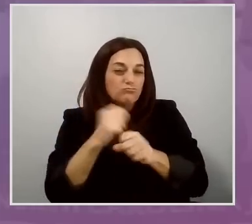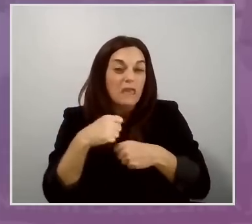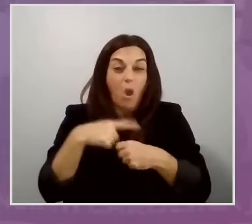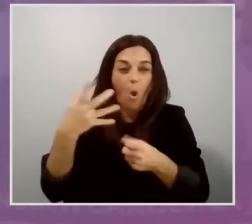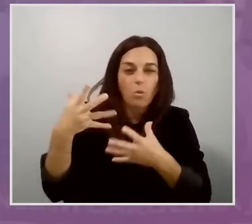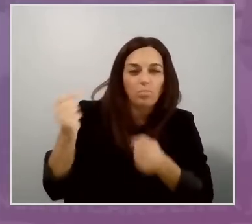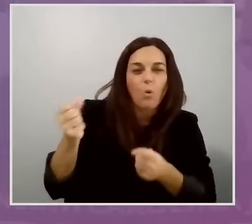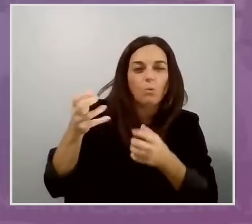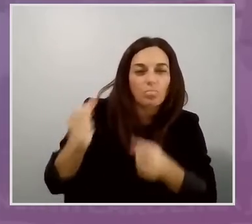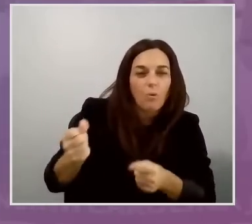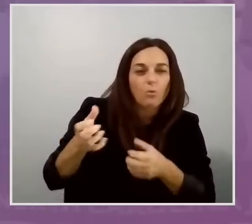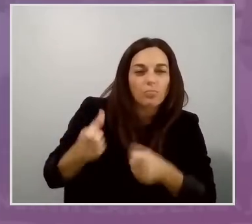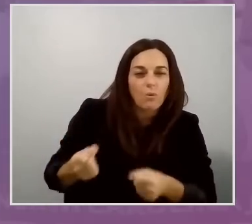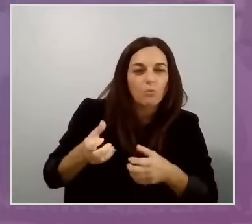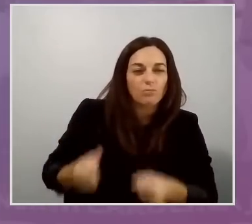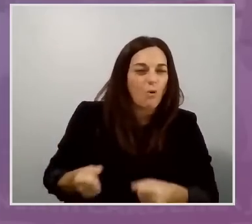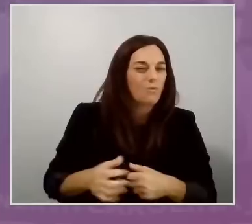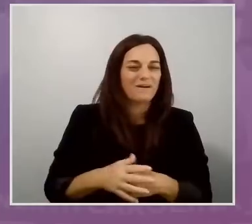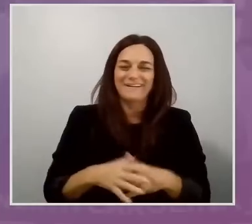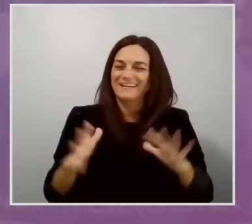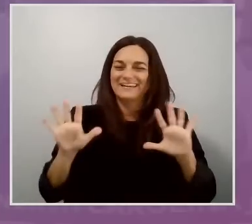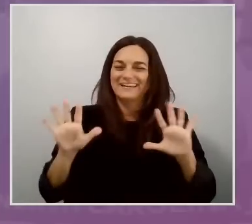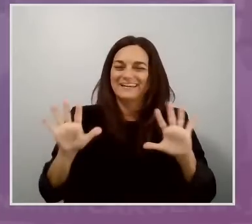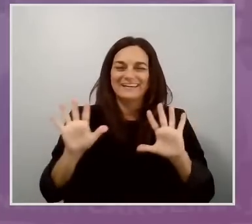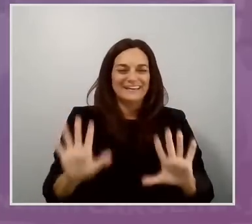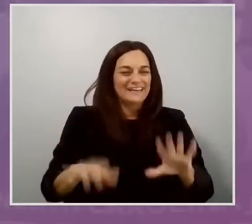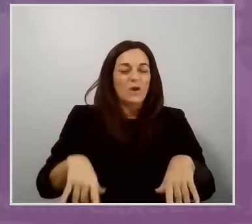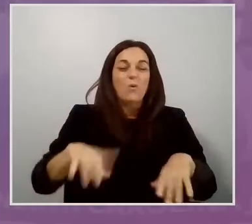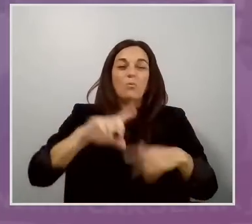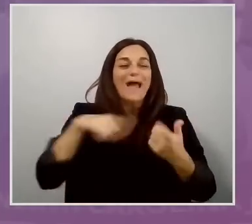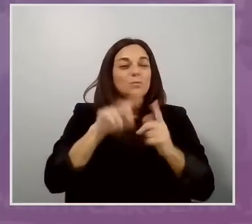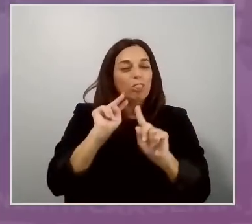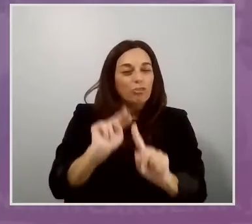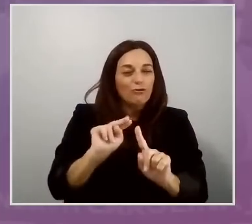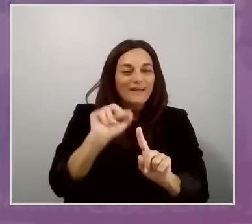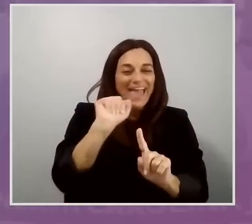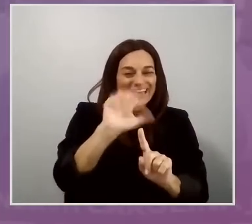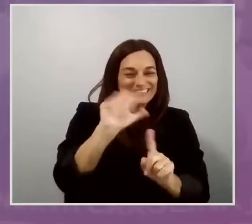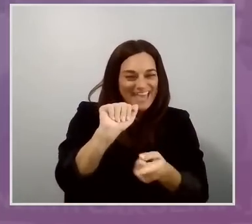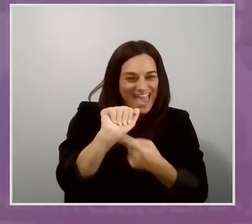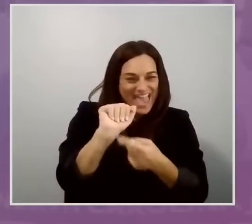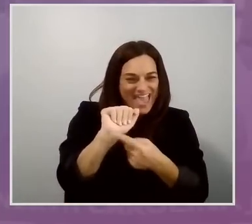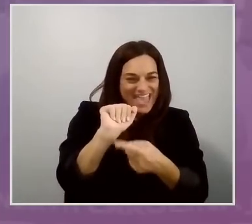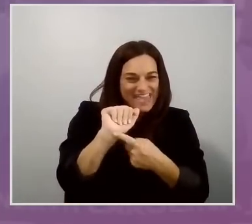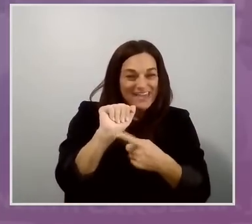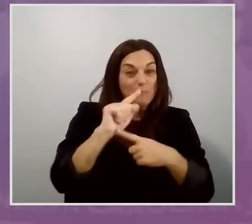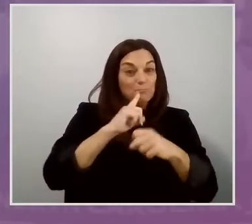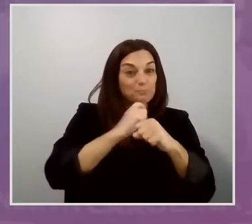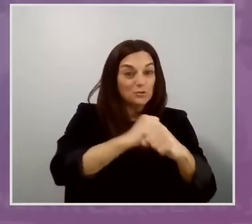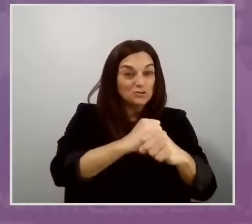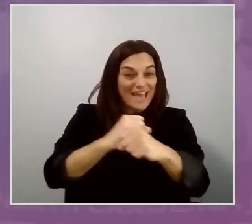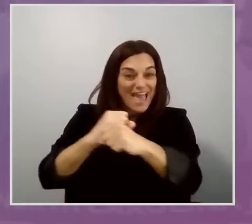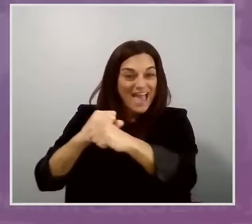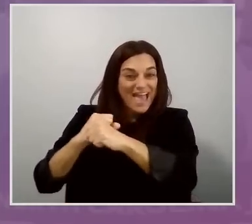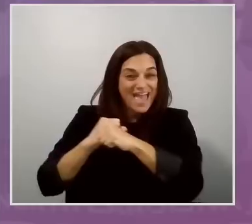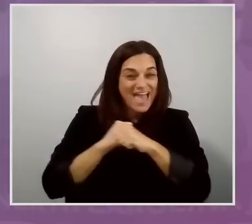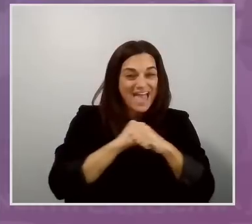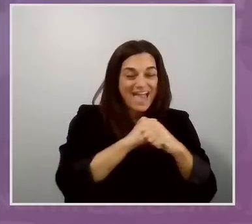ANYTHING THAT BARACK OBAMA AND JOE BIDEN CREATED. BUT WHEN YOU LOOK AT THE